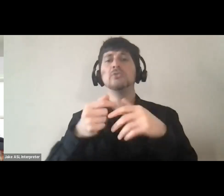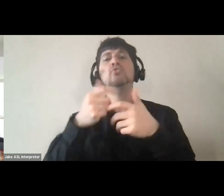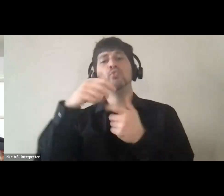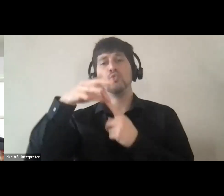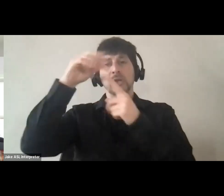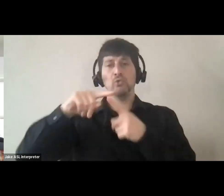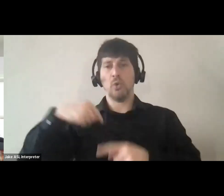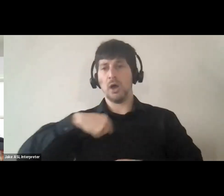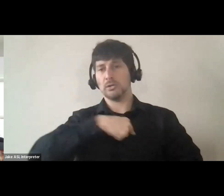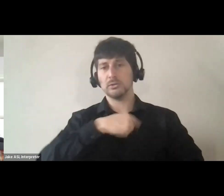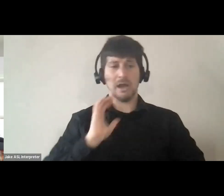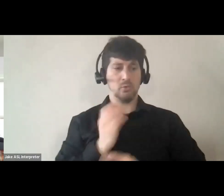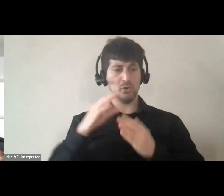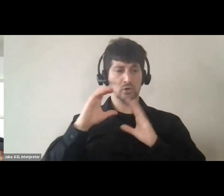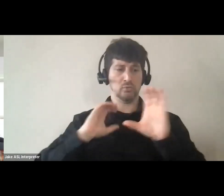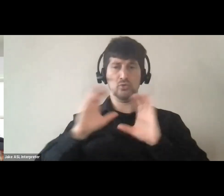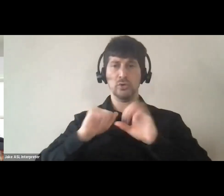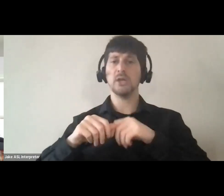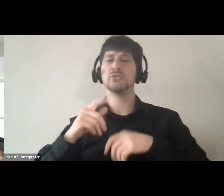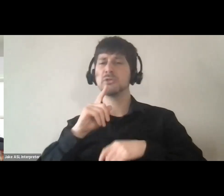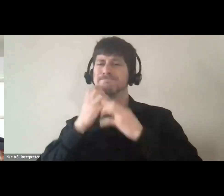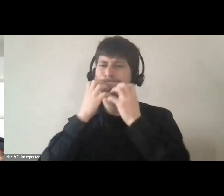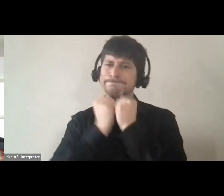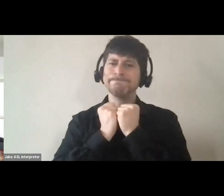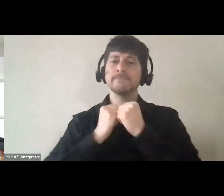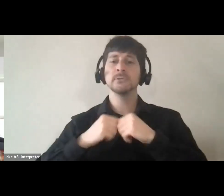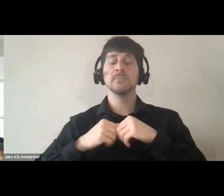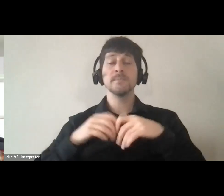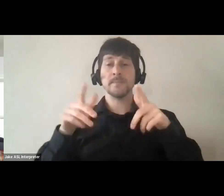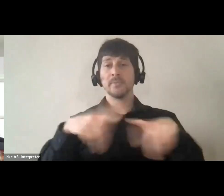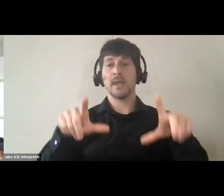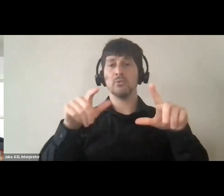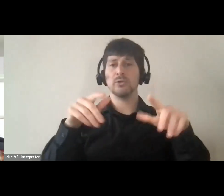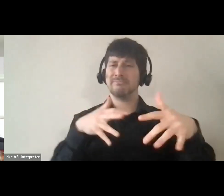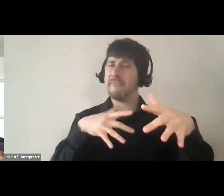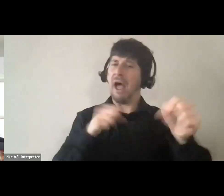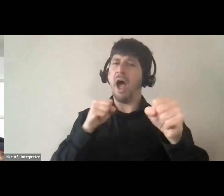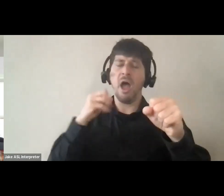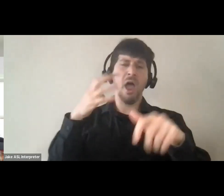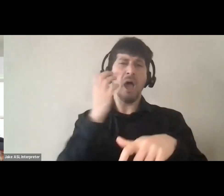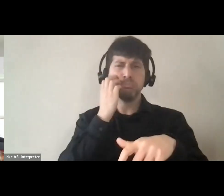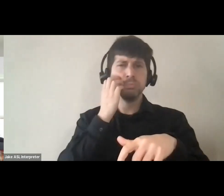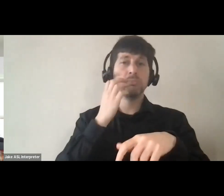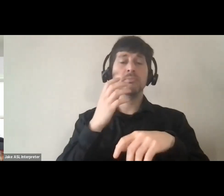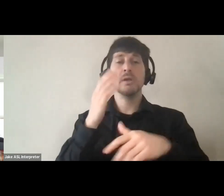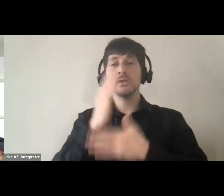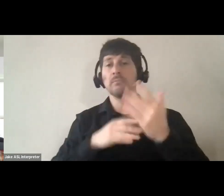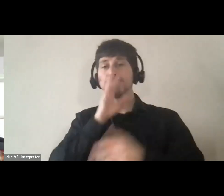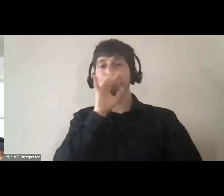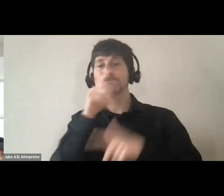Why choose to express is unique to us as individuals. Our communications are our expressions are valuable.